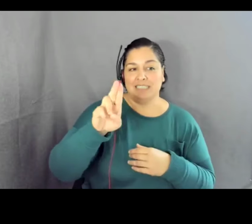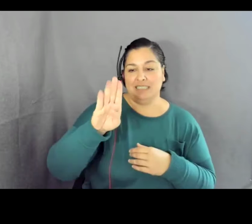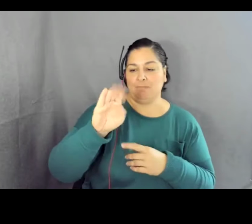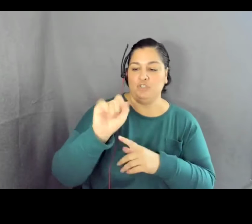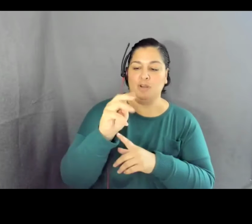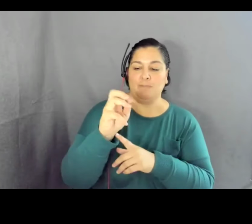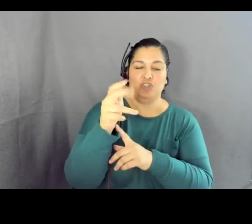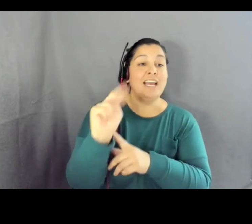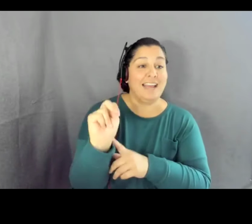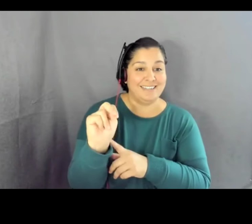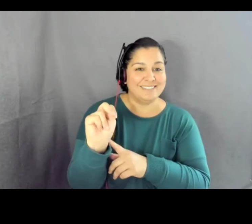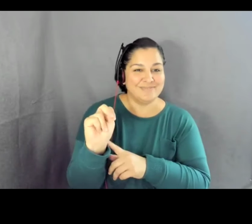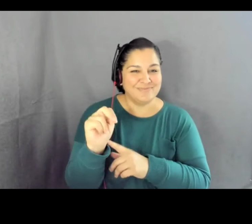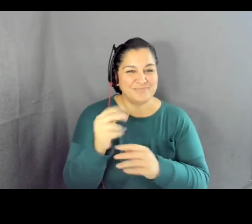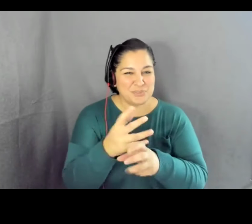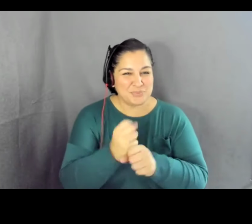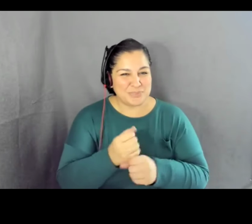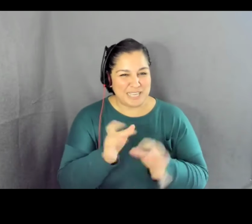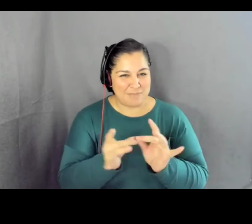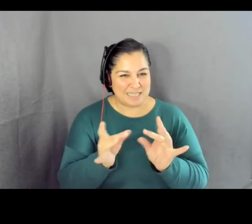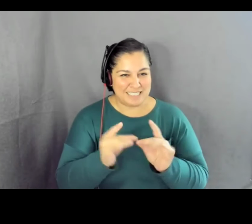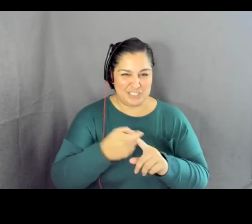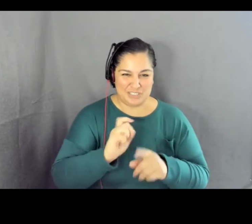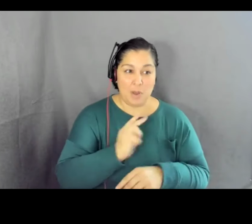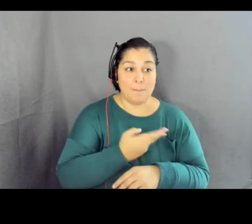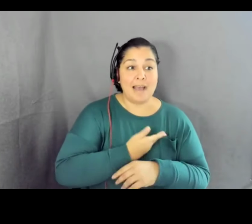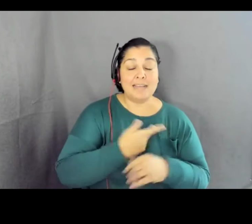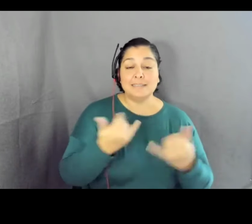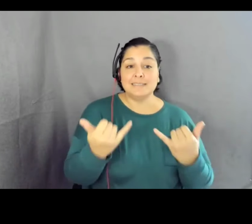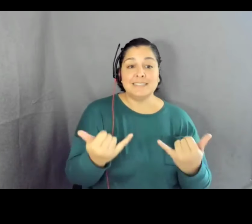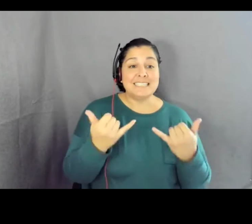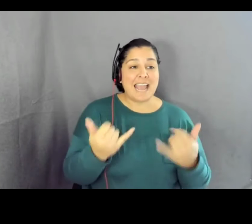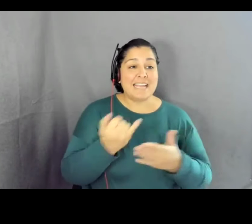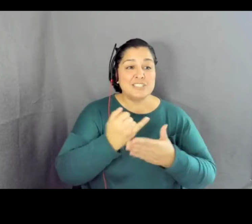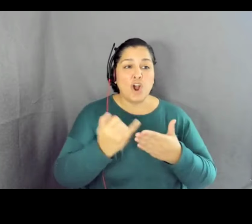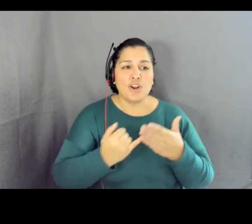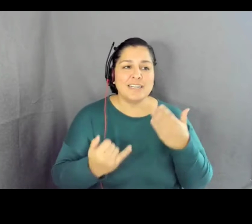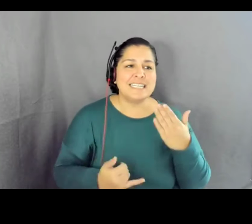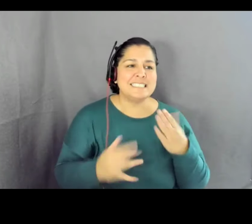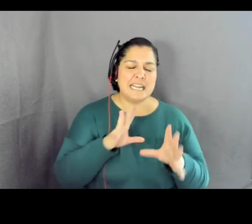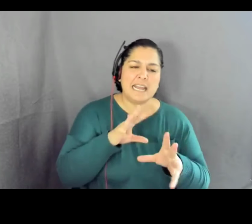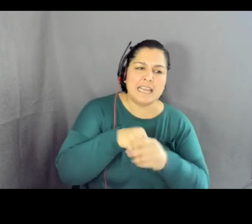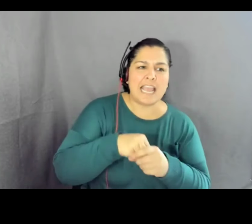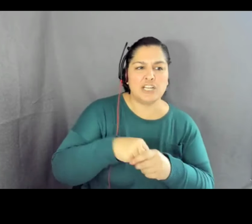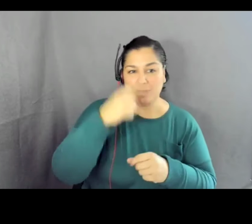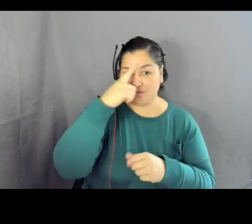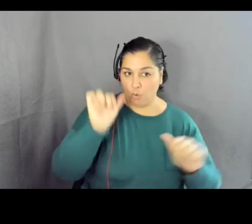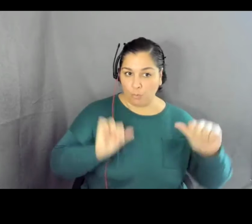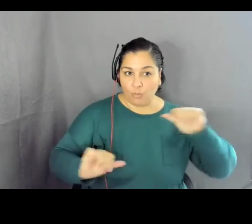This afternoon's program is Audience Engagement for Performing Artists, and some of the questions that we'll be exploring today include: